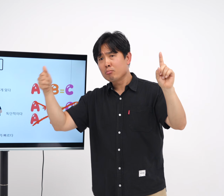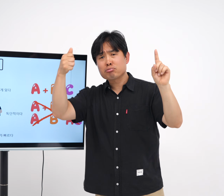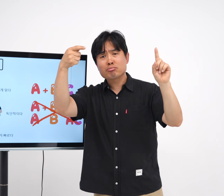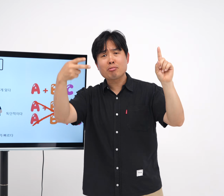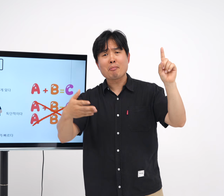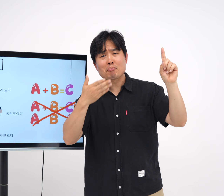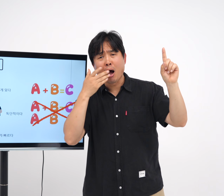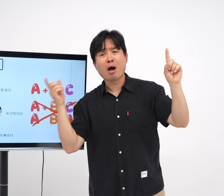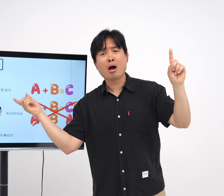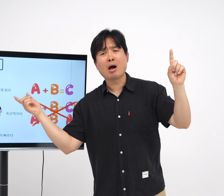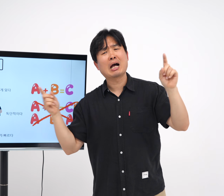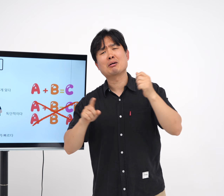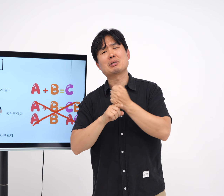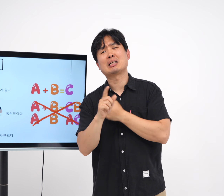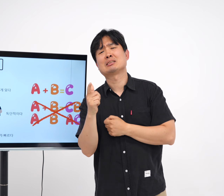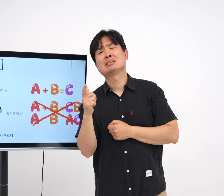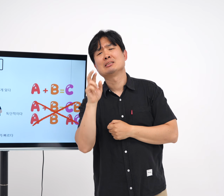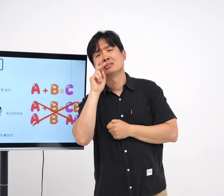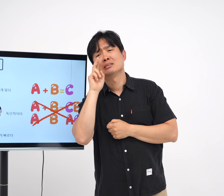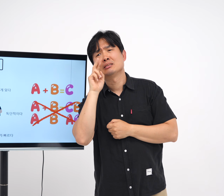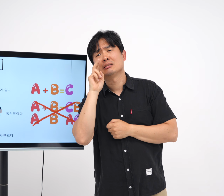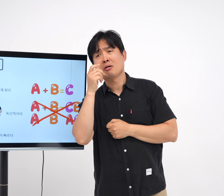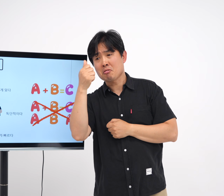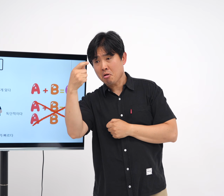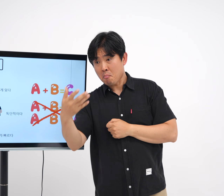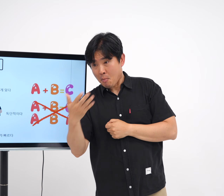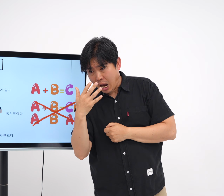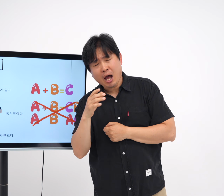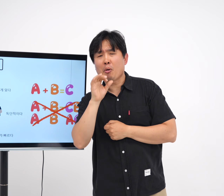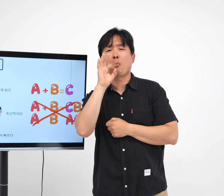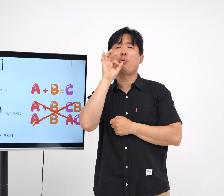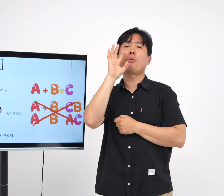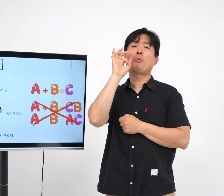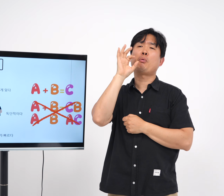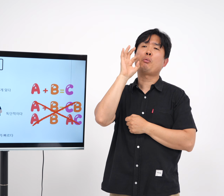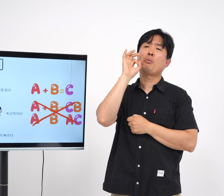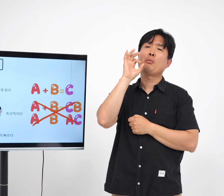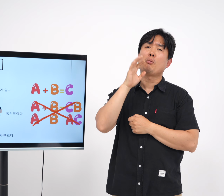Therefore, this expression cannot be called an idiomatic expression.